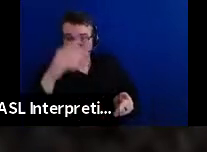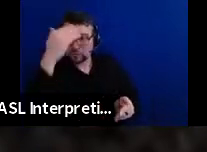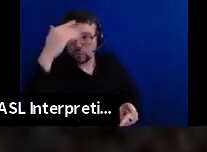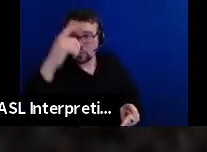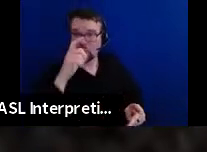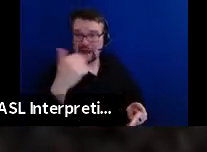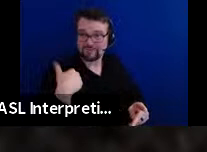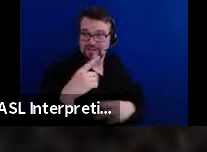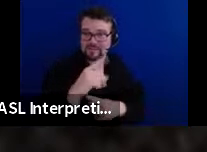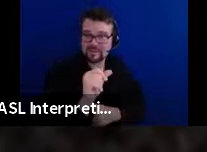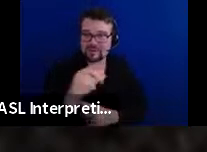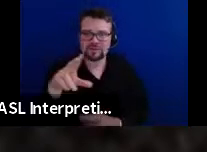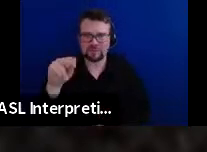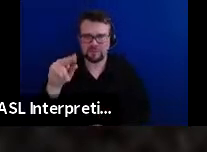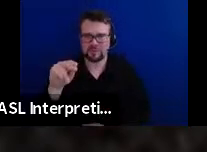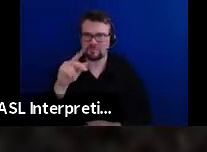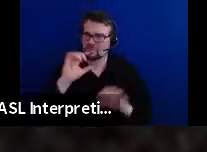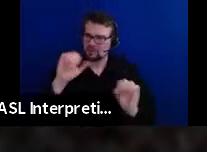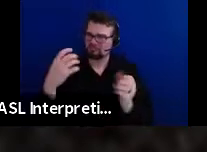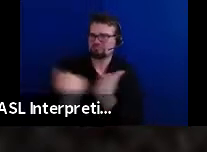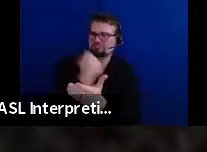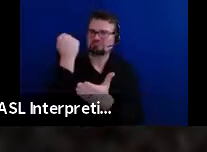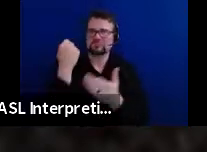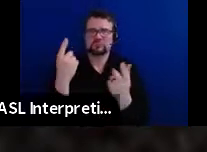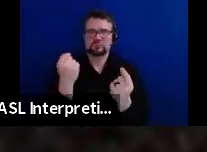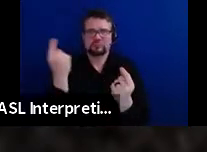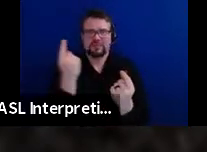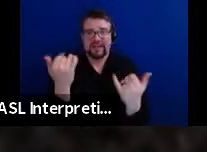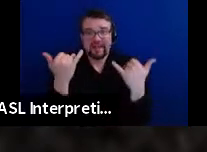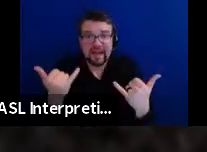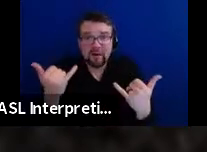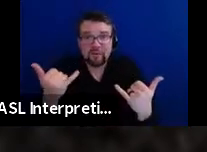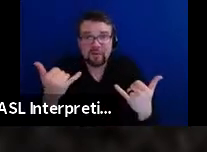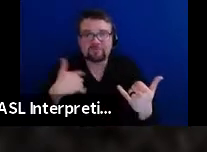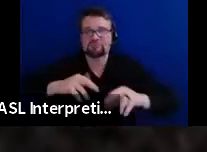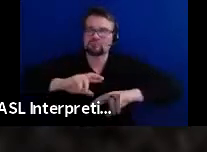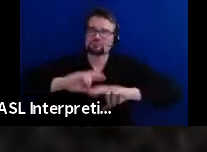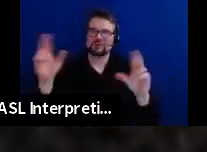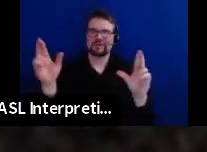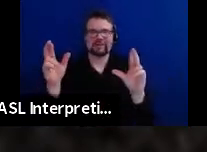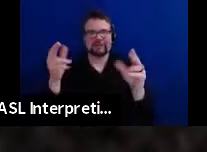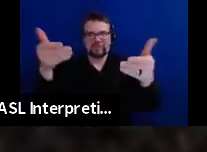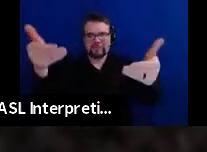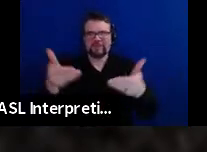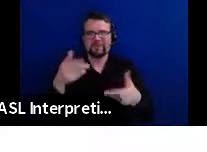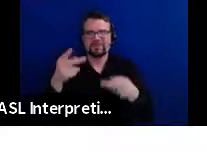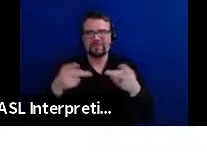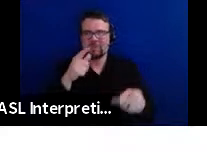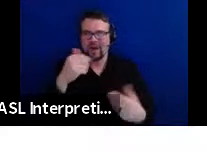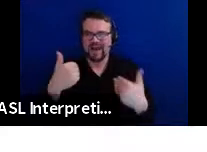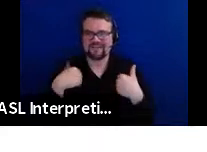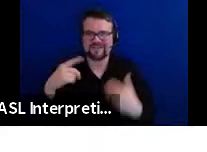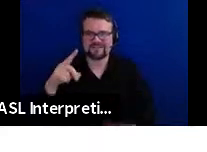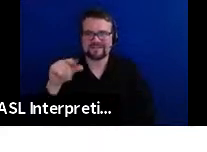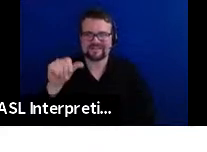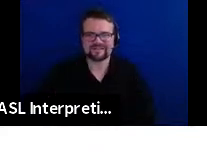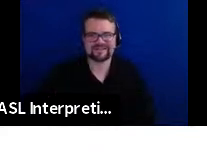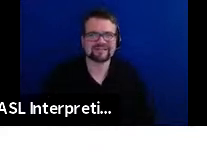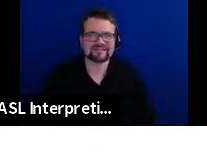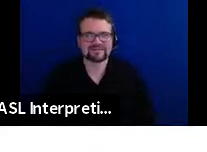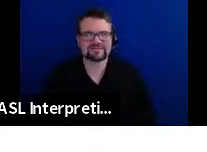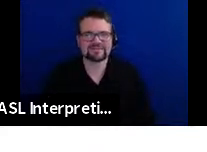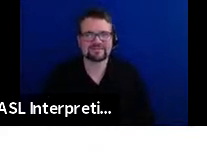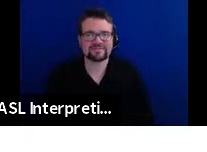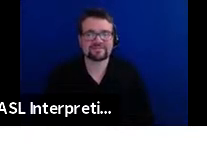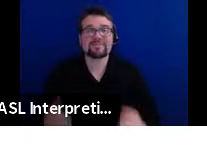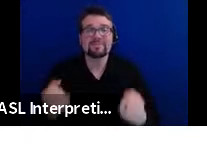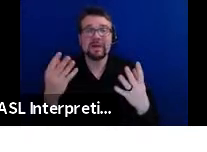YOU CAN TAKE ACTION NOW. MANY OF US ARE TRYING TO HOME